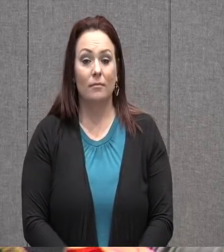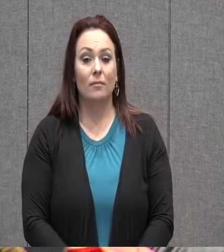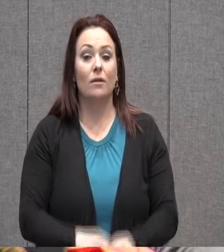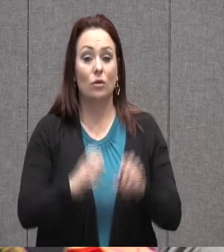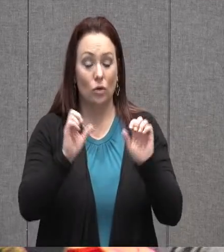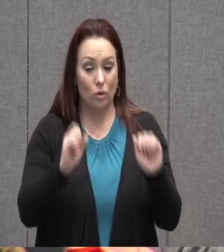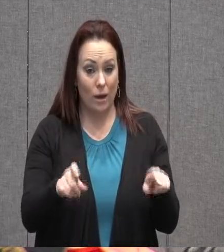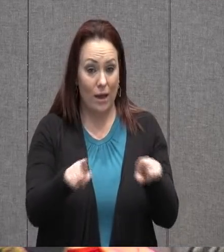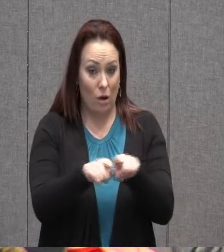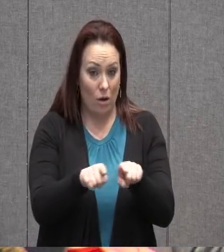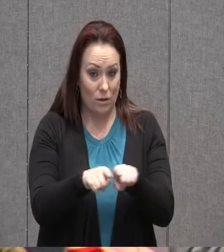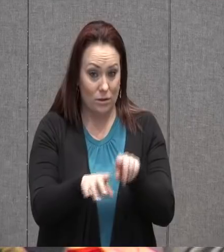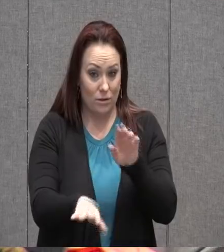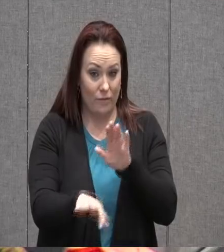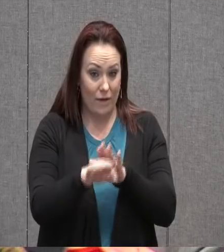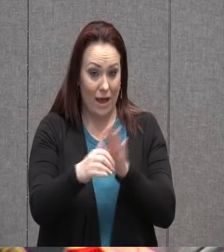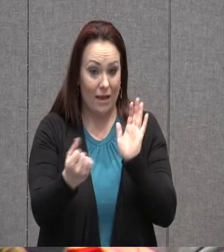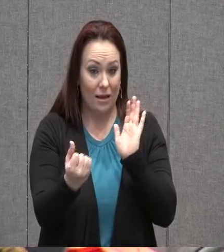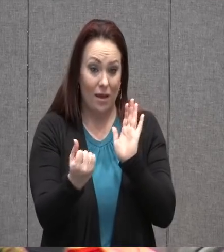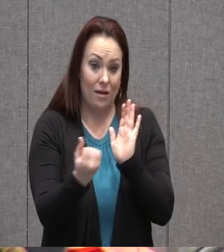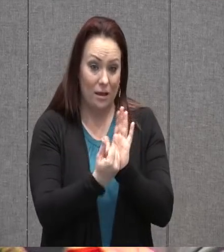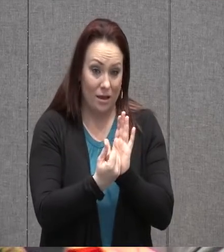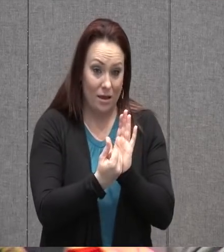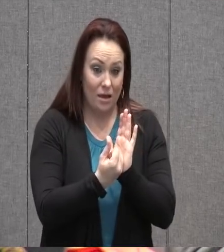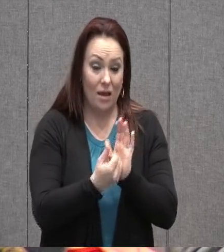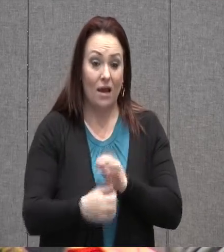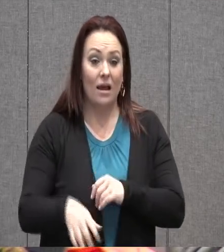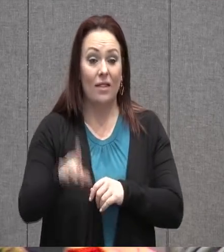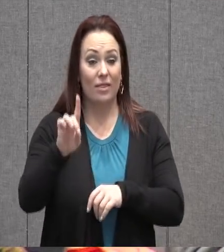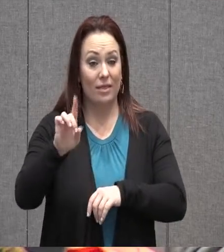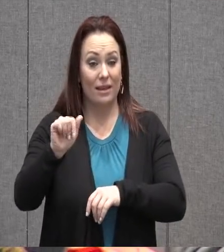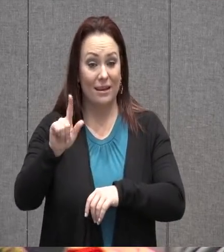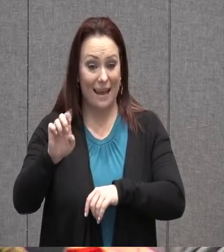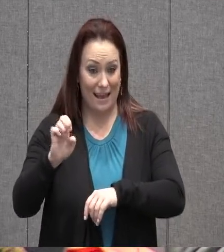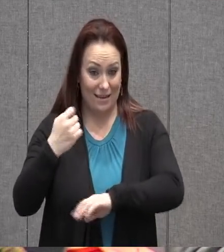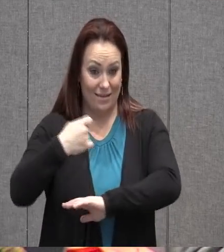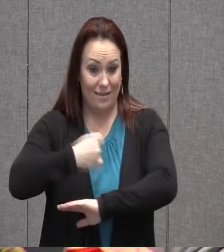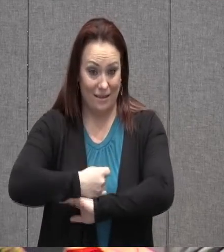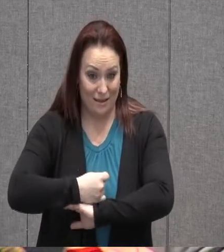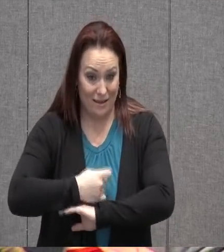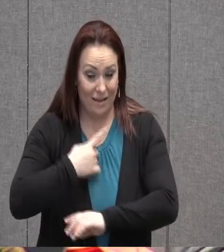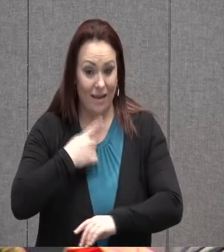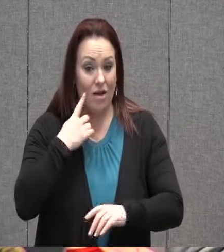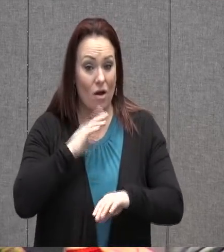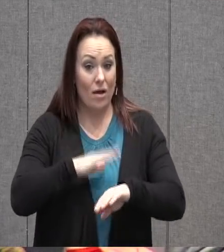You can also find the date on the dime. Now the dime is also made out of silver